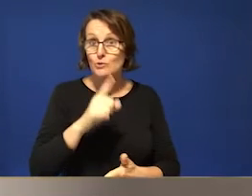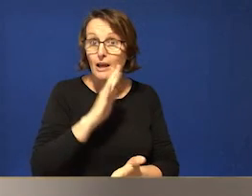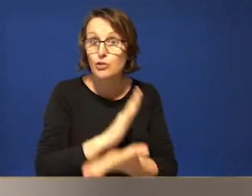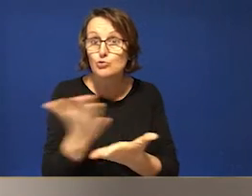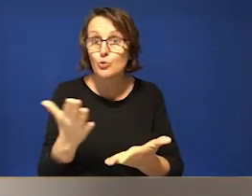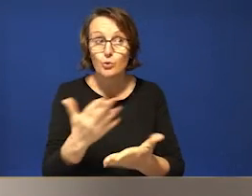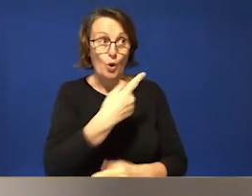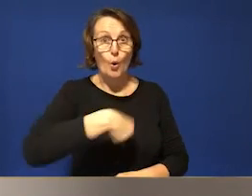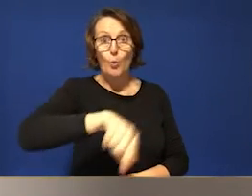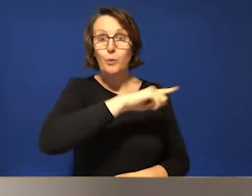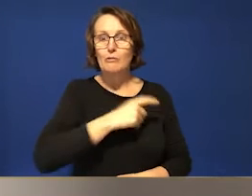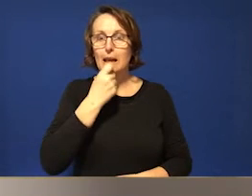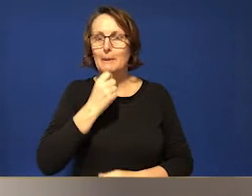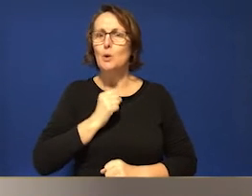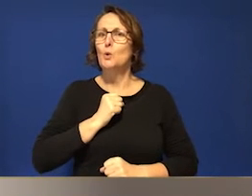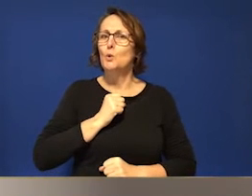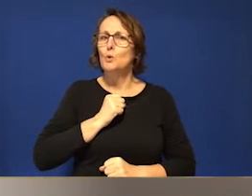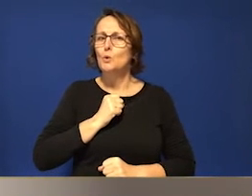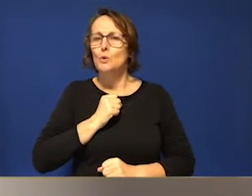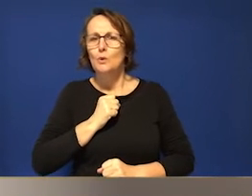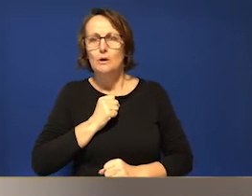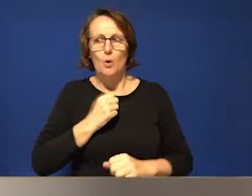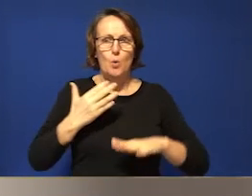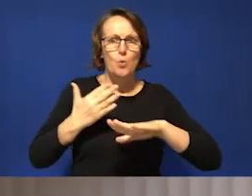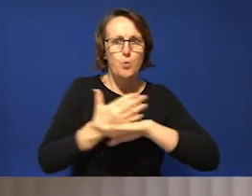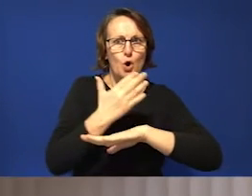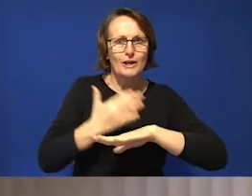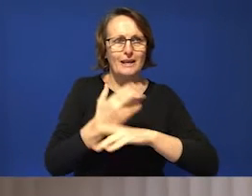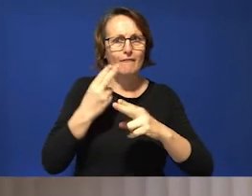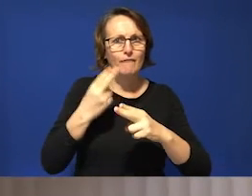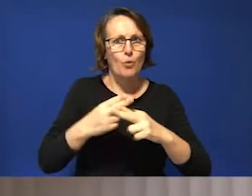We were pretty apprehensive about working for parliament